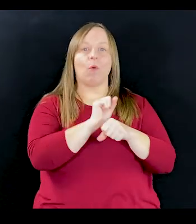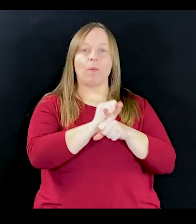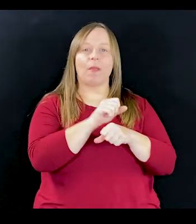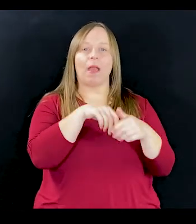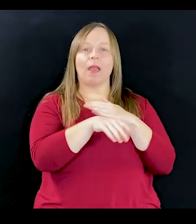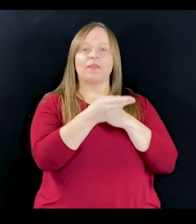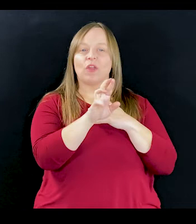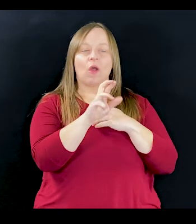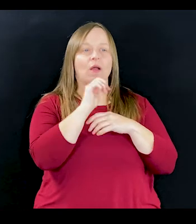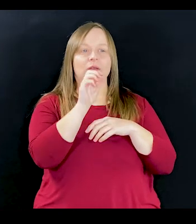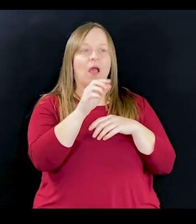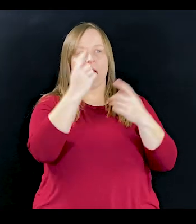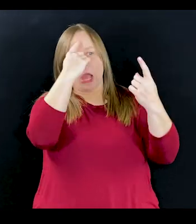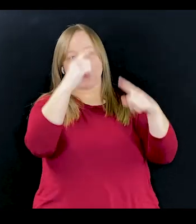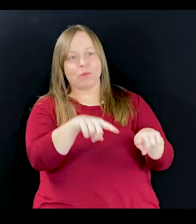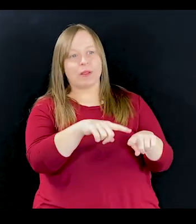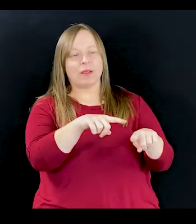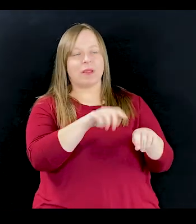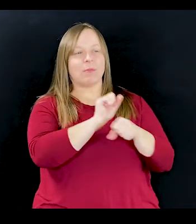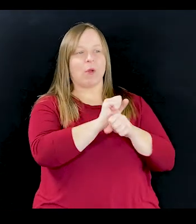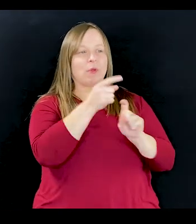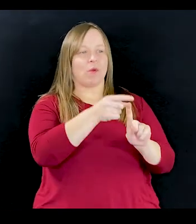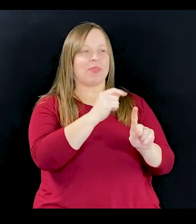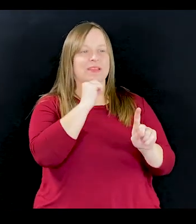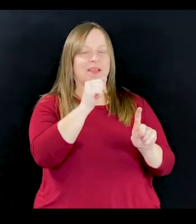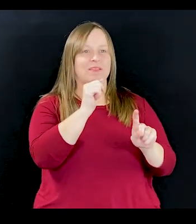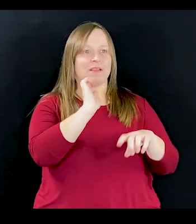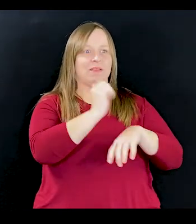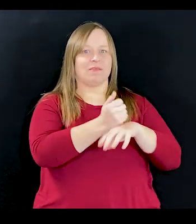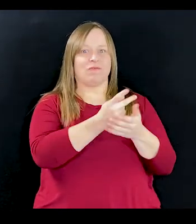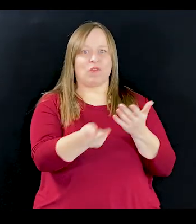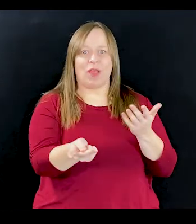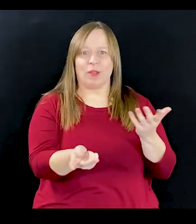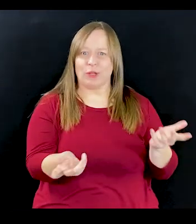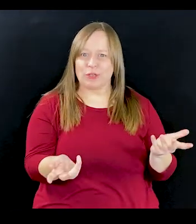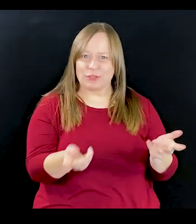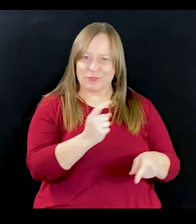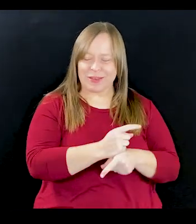So ACCES-VR isn't going to agree on an employment goal that may set the client up for failure.